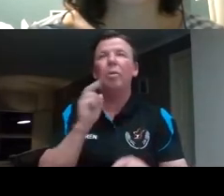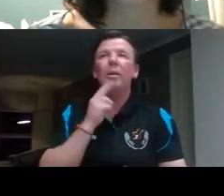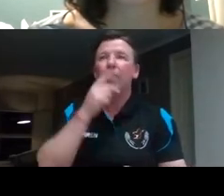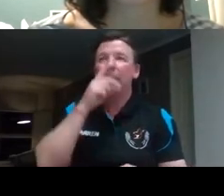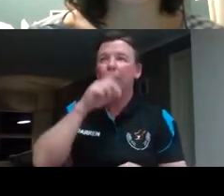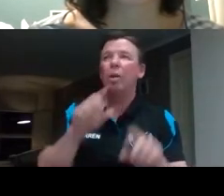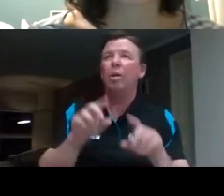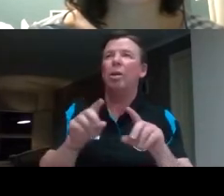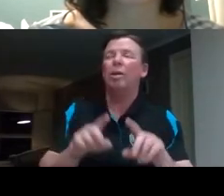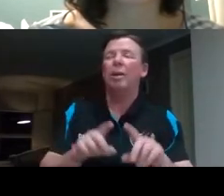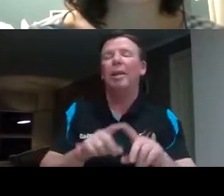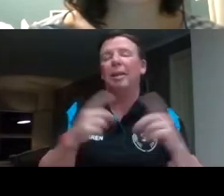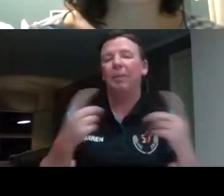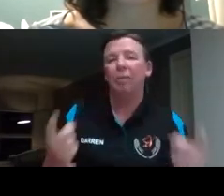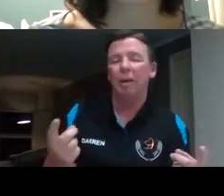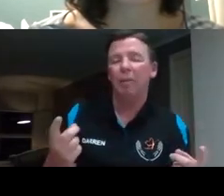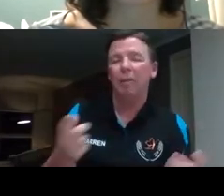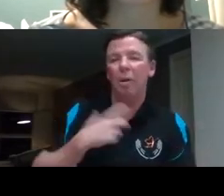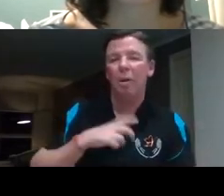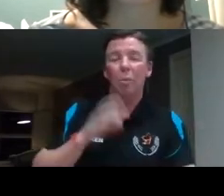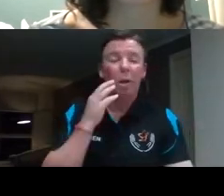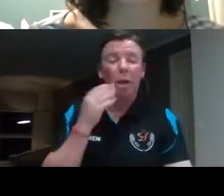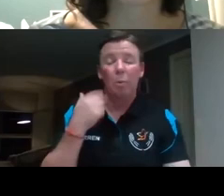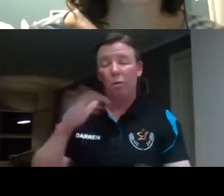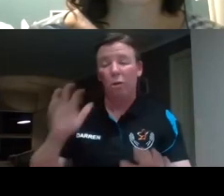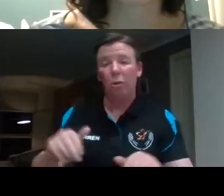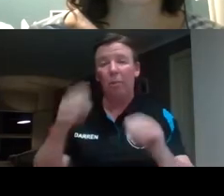people are not different, because when I was growing up with school but there was a test,